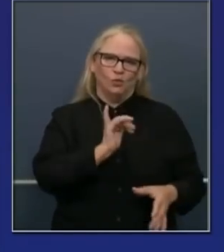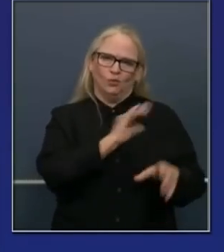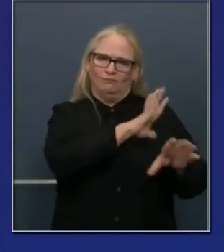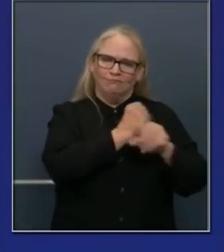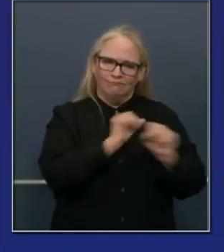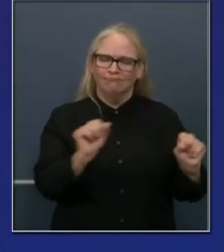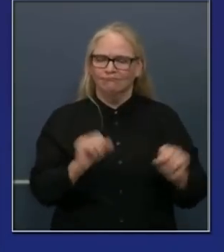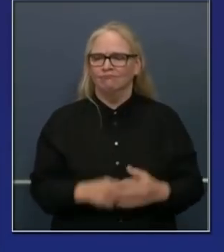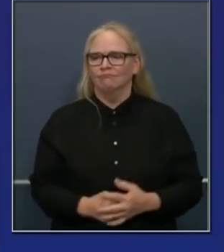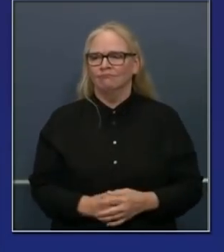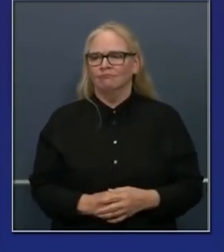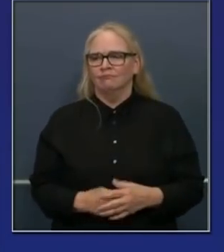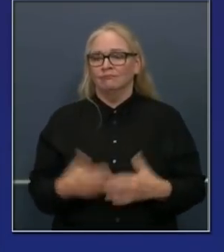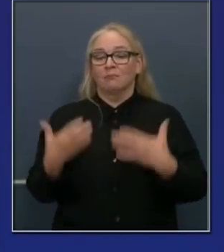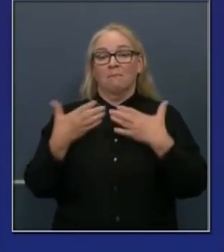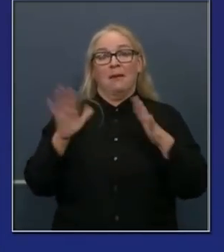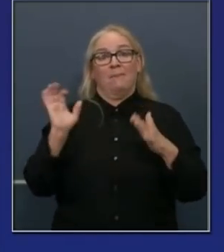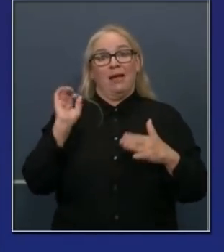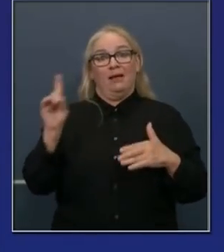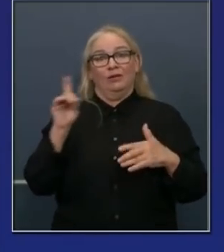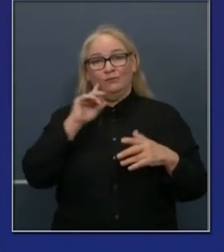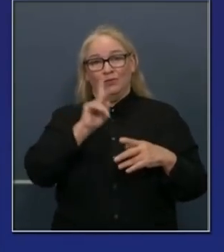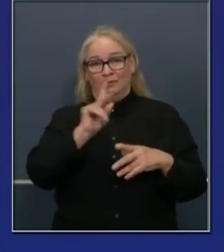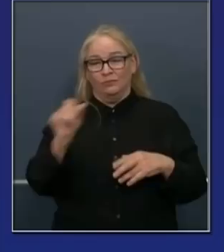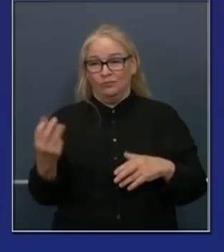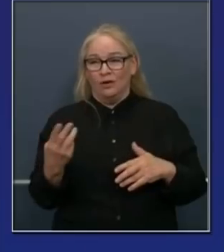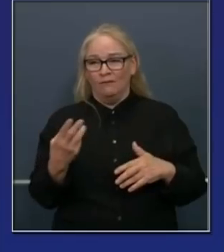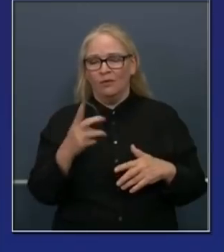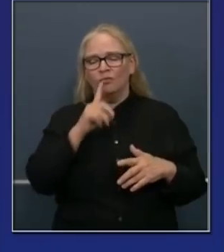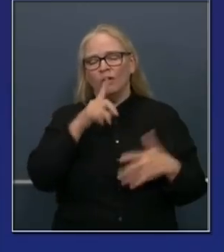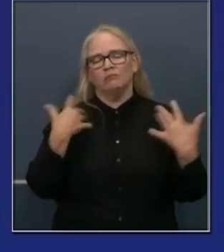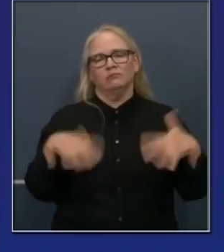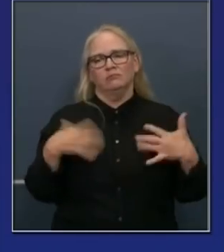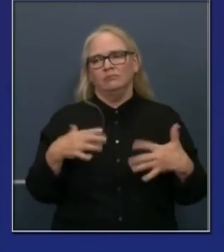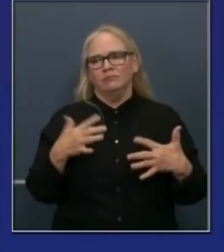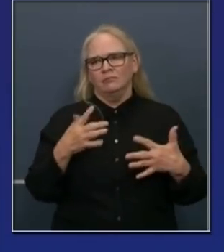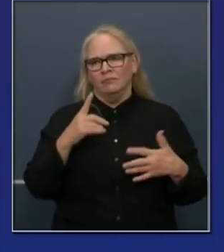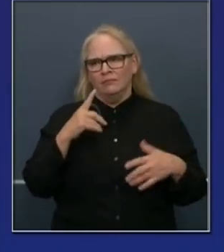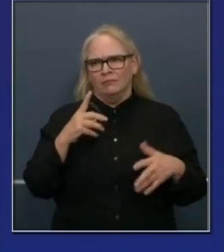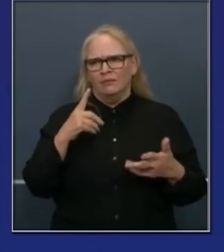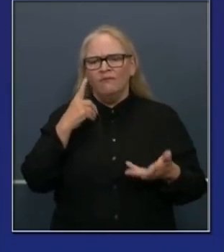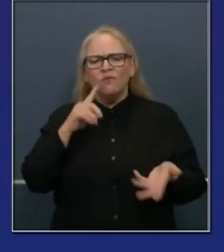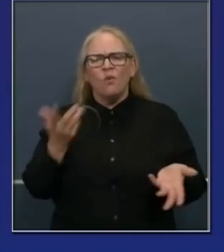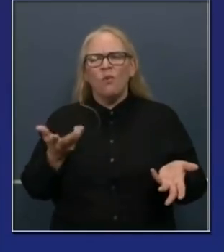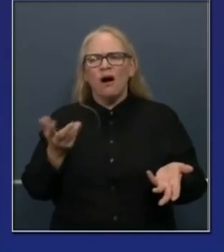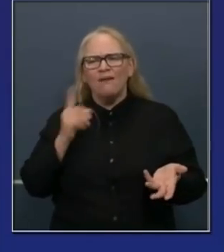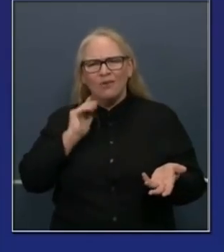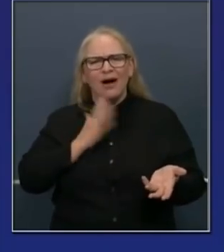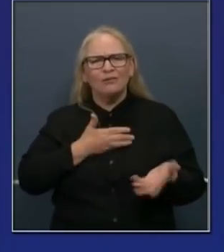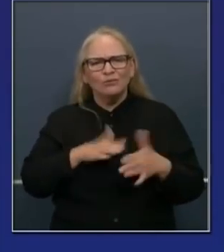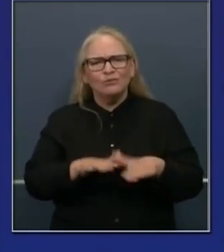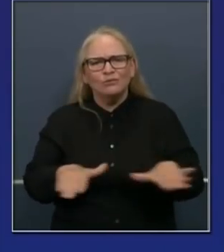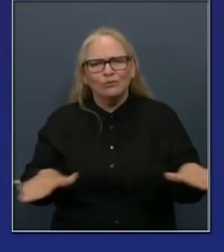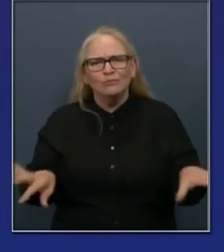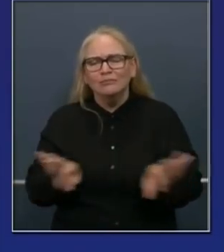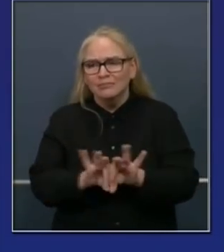IS BEST FOR THEIR CHILDREN AND THOSE THAT SUPPORT OUR CHILDREN. REMEMBER, PUBLIC EDUCATION, EDUCATION BROADLY IS ABSOLUTELY